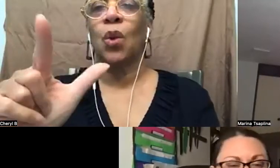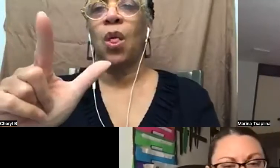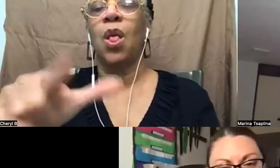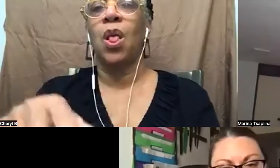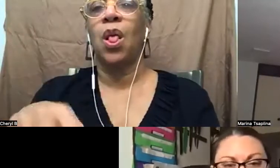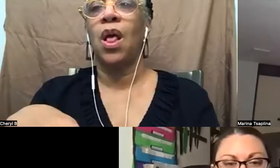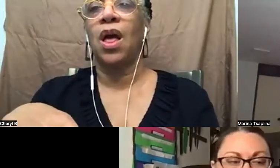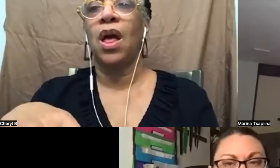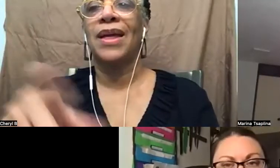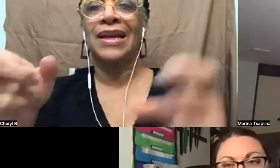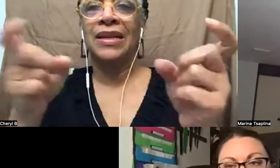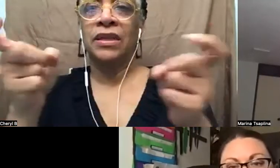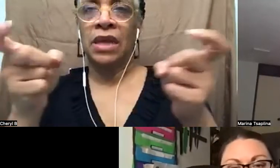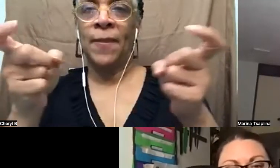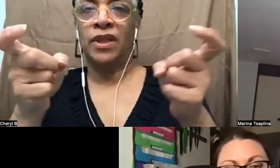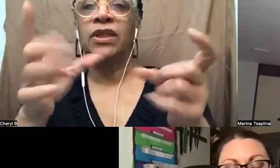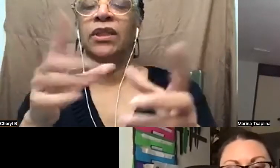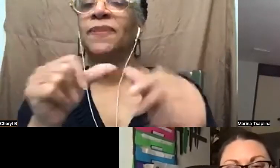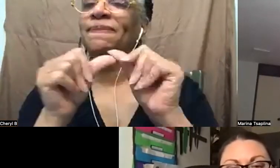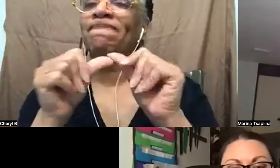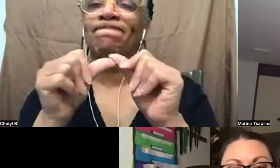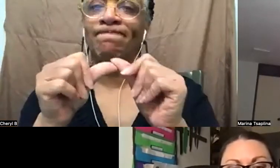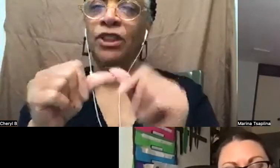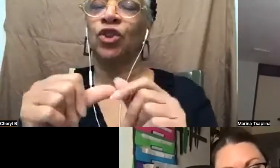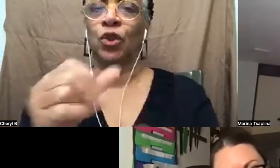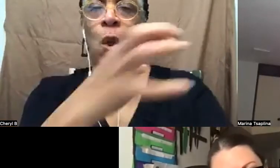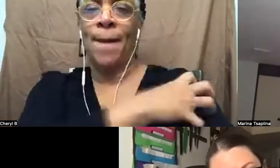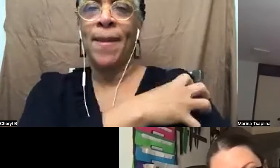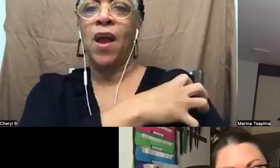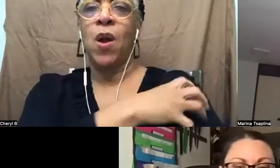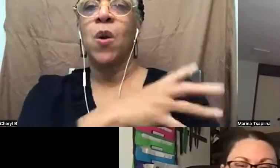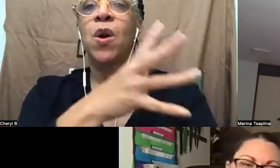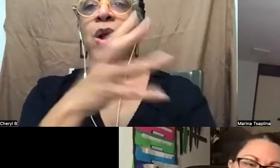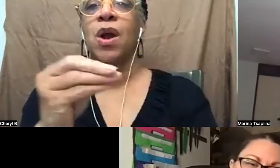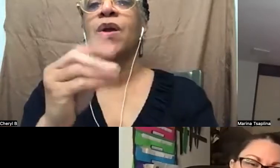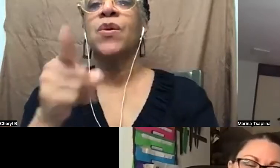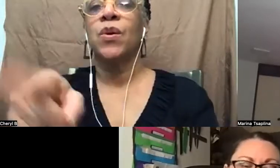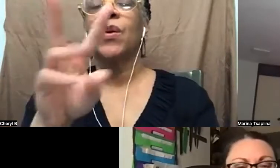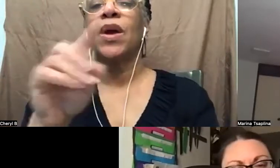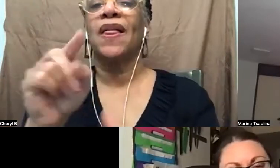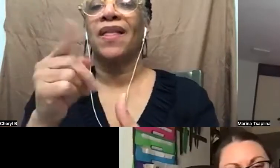In conversation with an Indigenous linguistic anthropologist whose employment is a tourist guide,